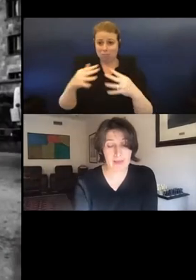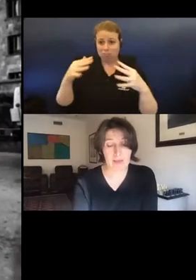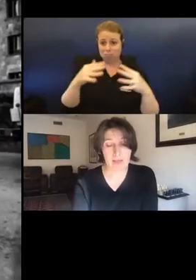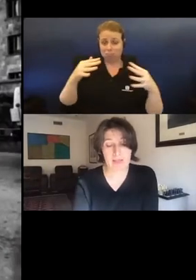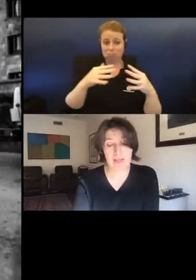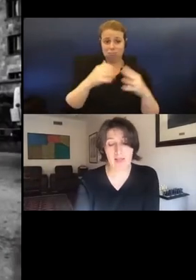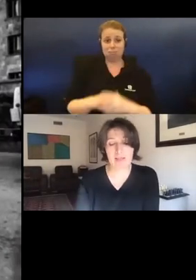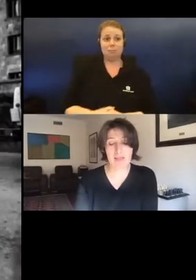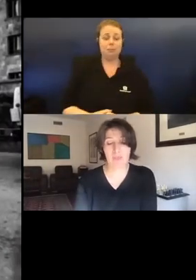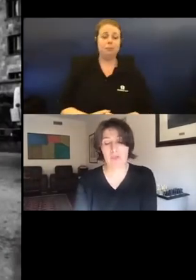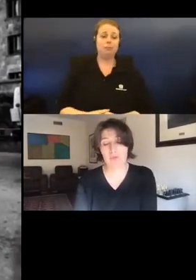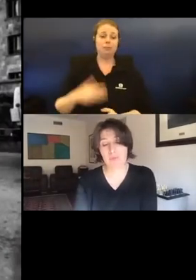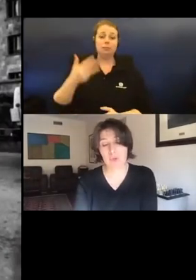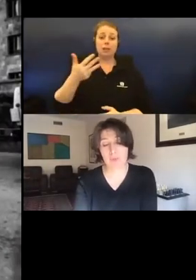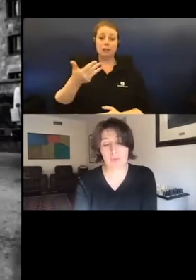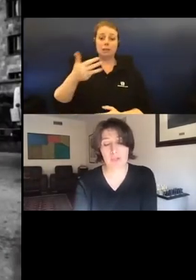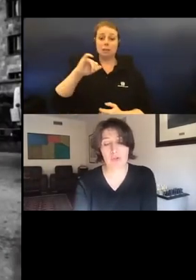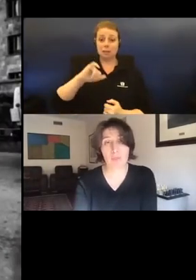1990 is when soviet monuments were toppled